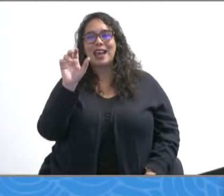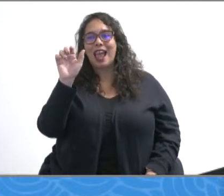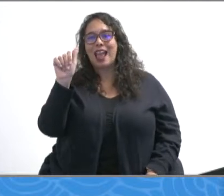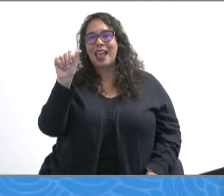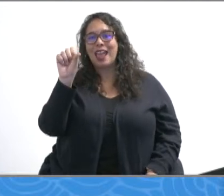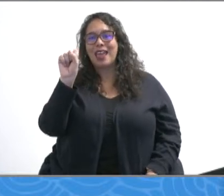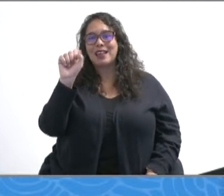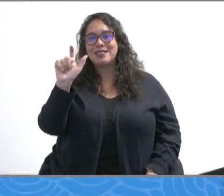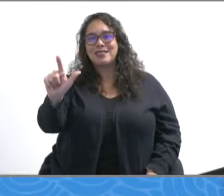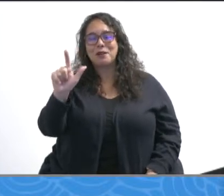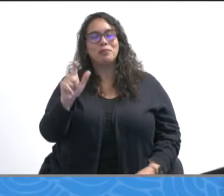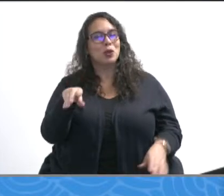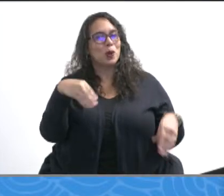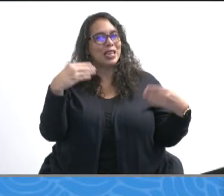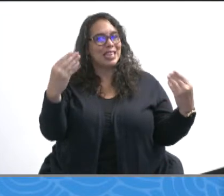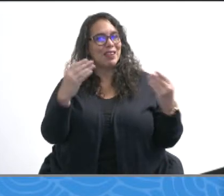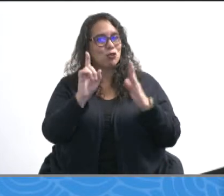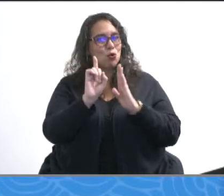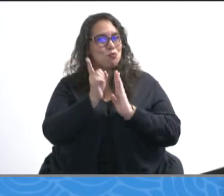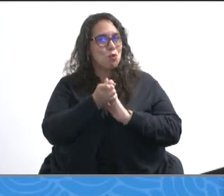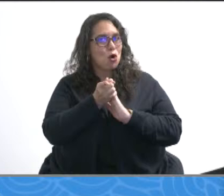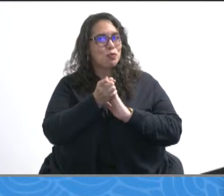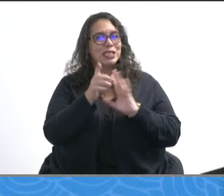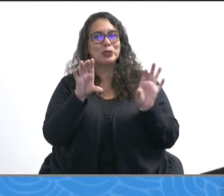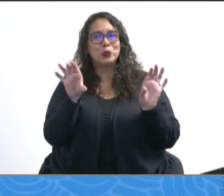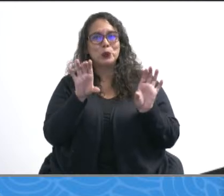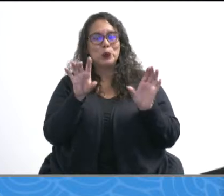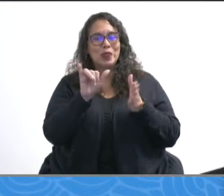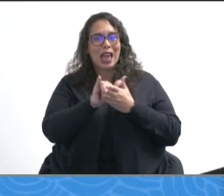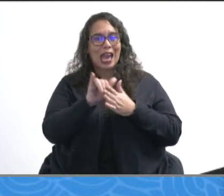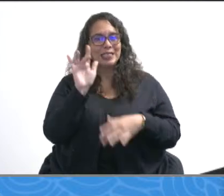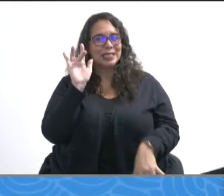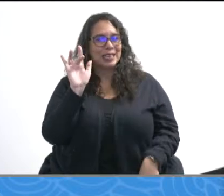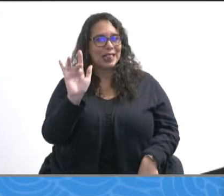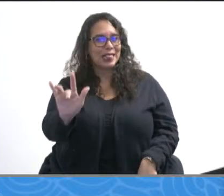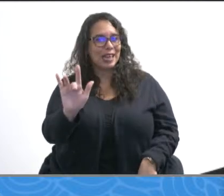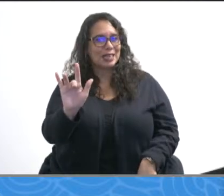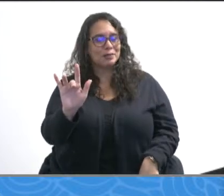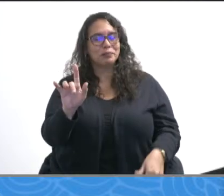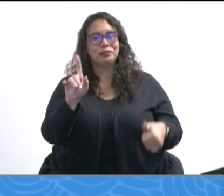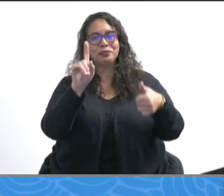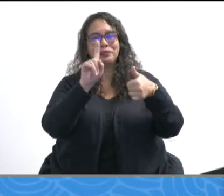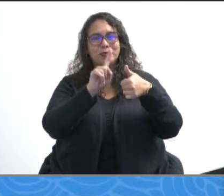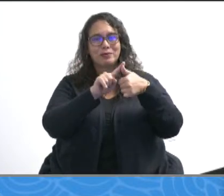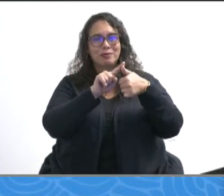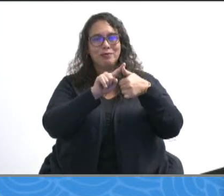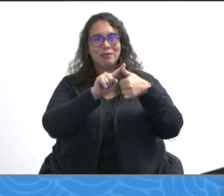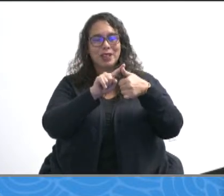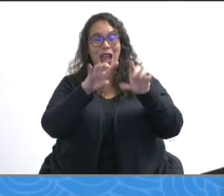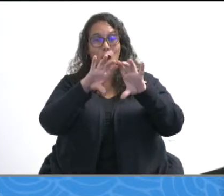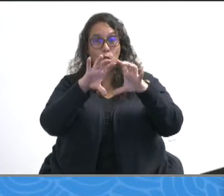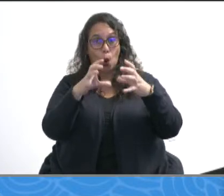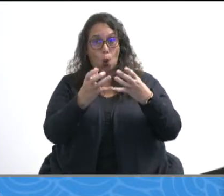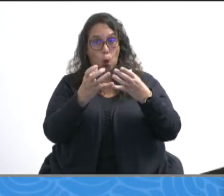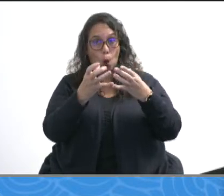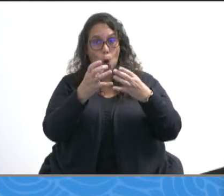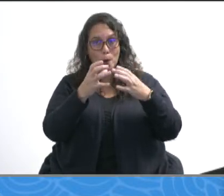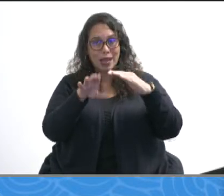So we'll give you a moment to go ahead and do that. So you're either selecting the globe if you're joining us in Zoom,